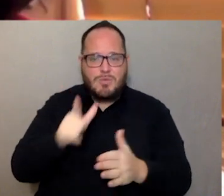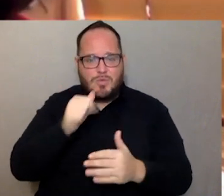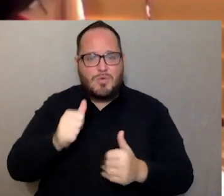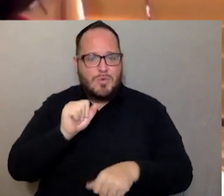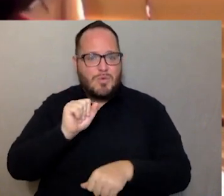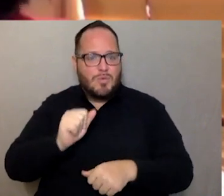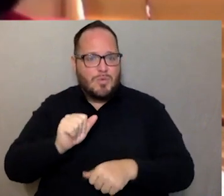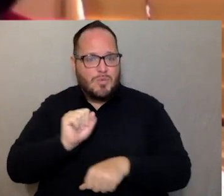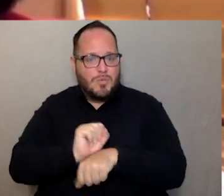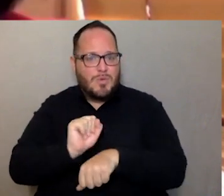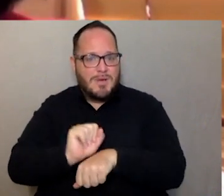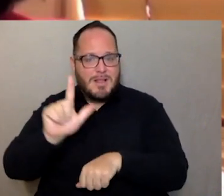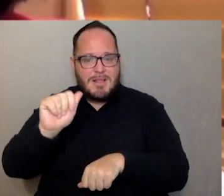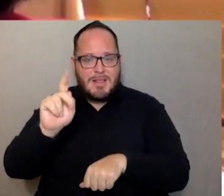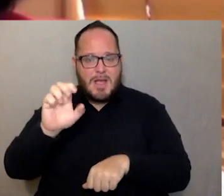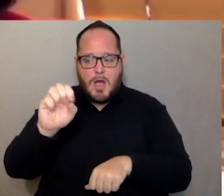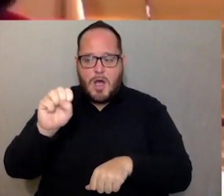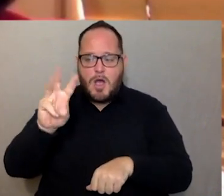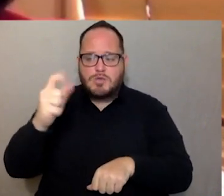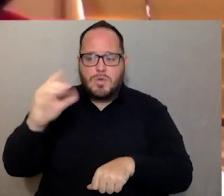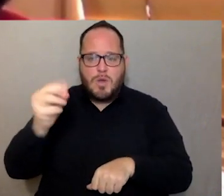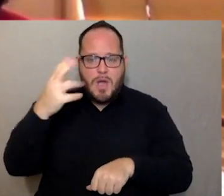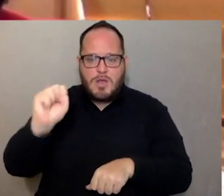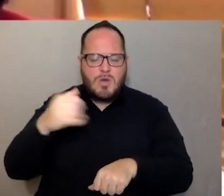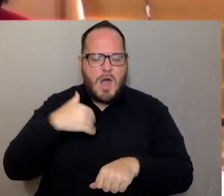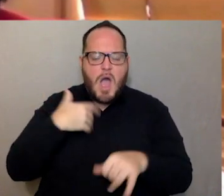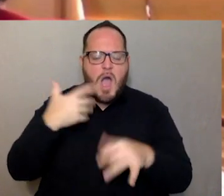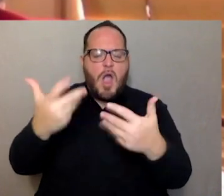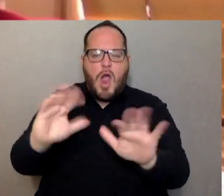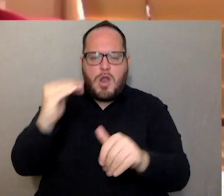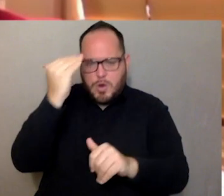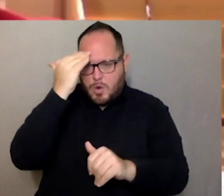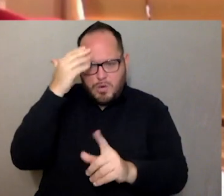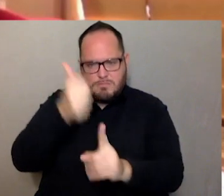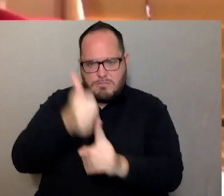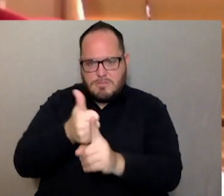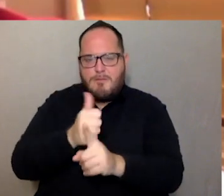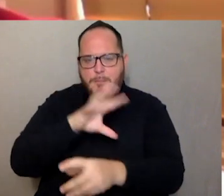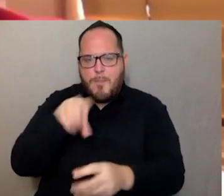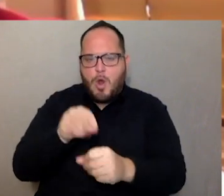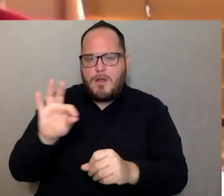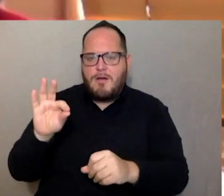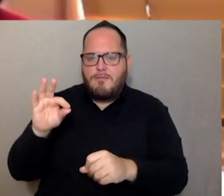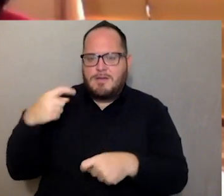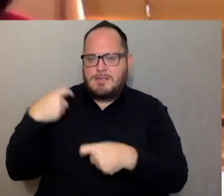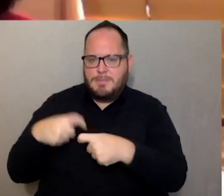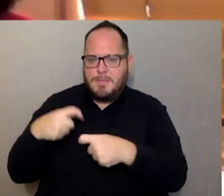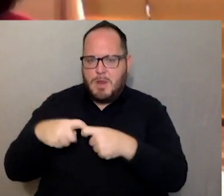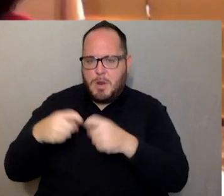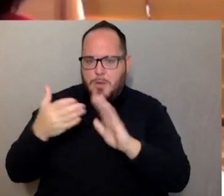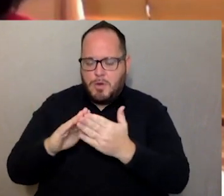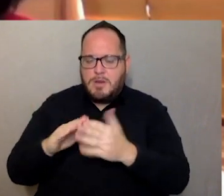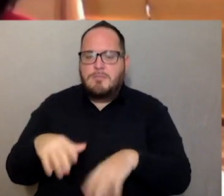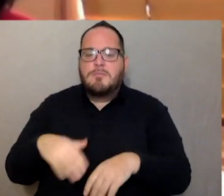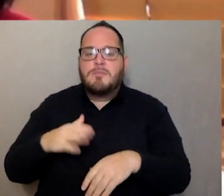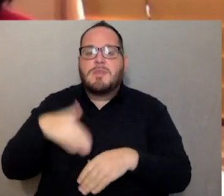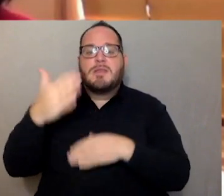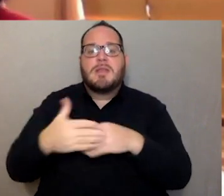I RECEIVED PHONE CALLS THE FOLLOWING MORNING THAT THE INFECTED MAN WAS IN QUARANTINE AT KAISER HOSPITAL. THEN WHEN COVID-19 WAS DECLARED A GLOBAL PANDEMIC A FEW WEEKS